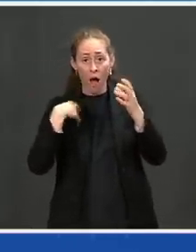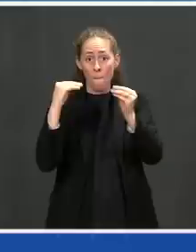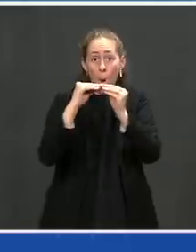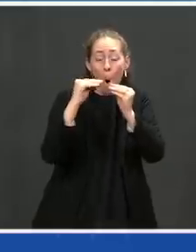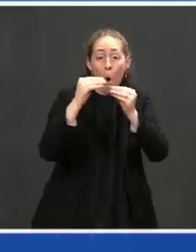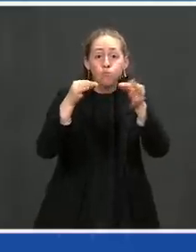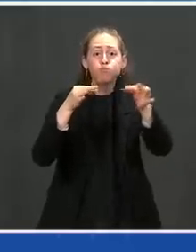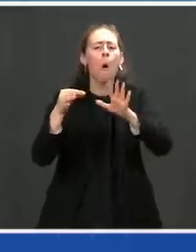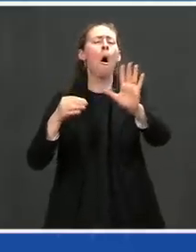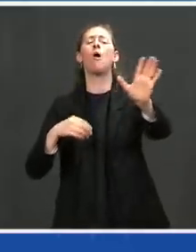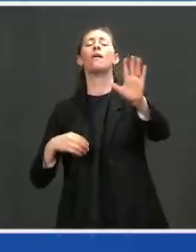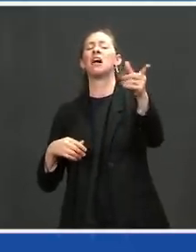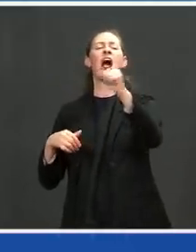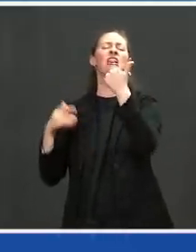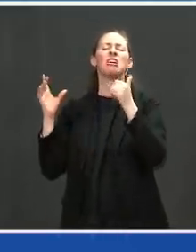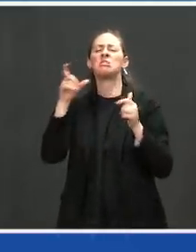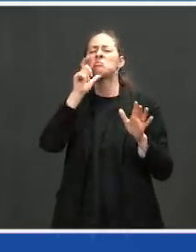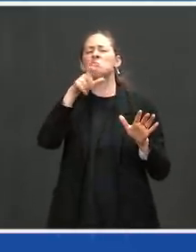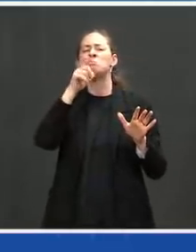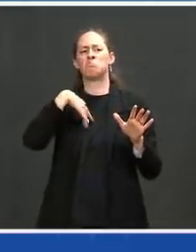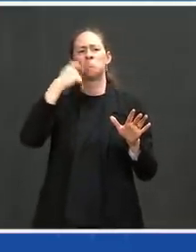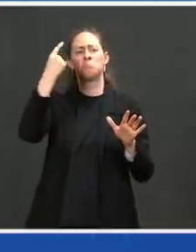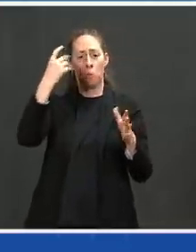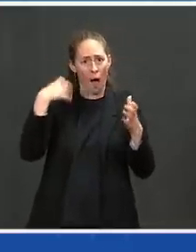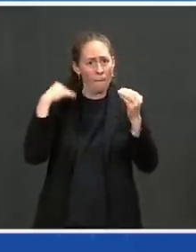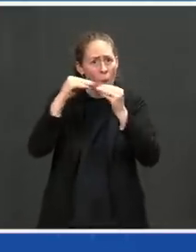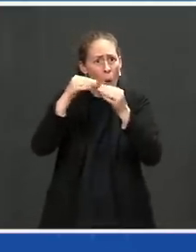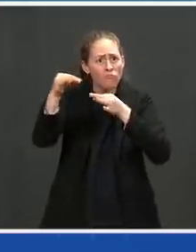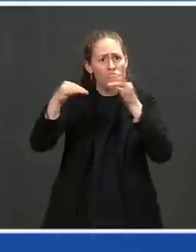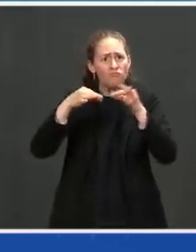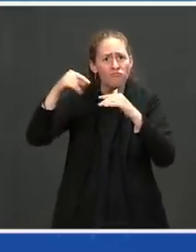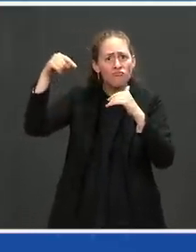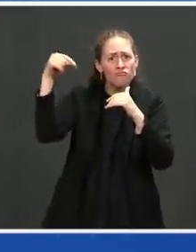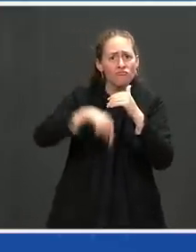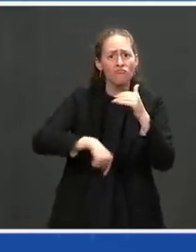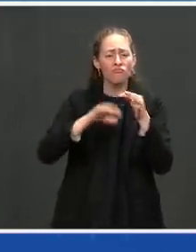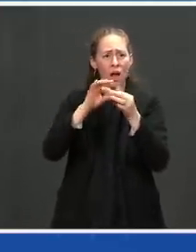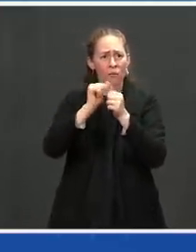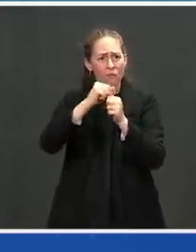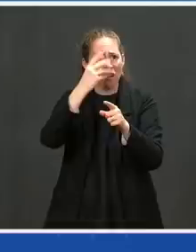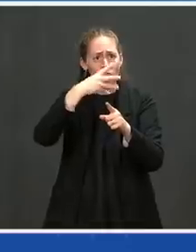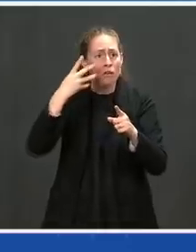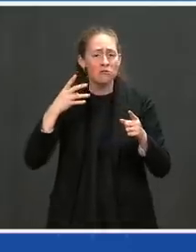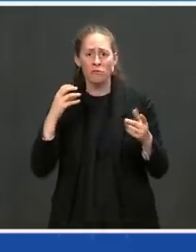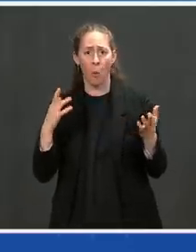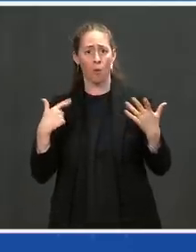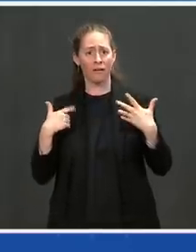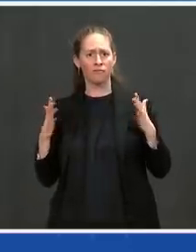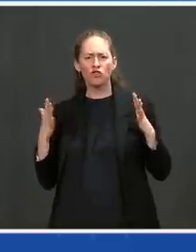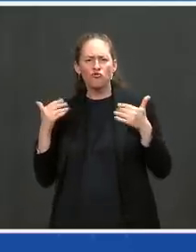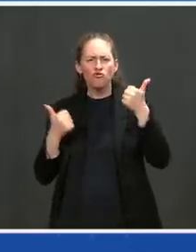I don't know how much detail you want about immigration. Maybe I'll stop there and fin- — The Press: My follow-up question is: